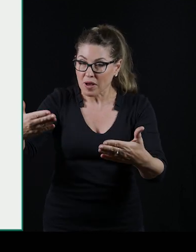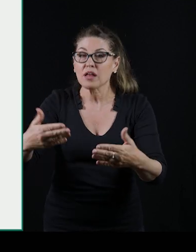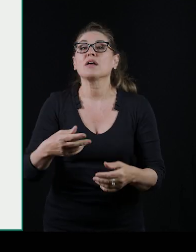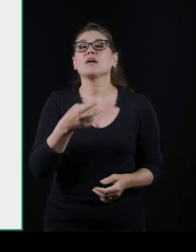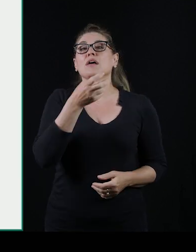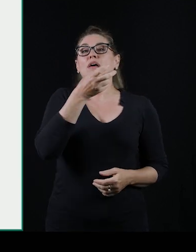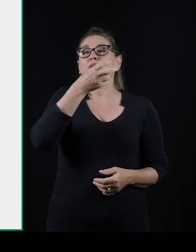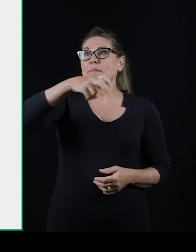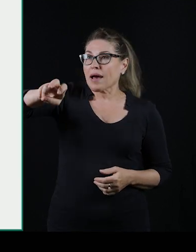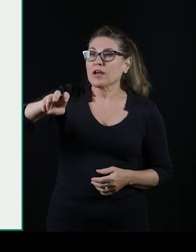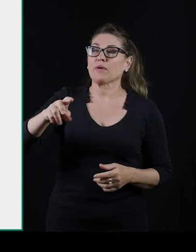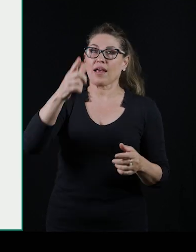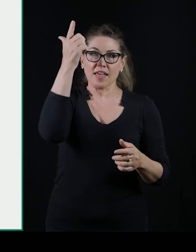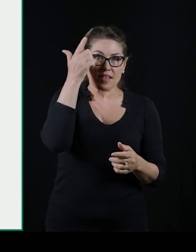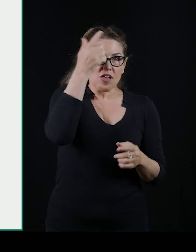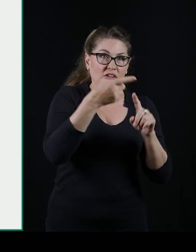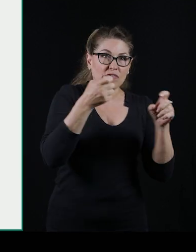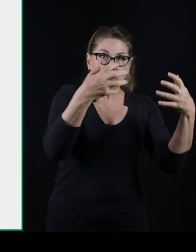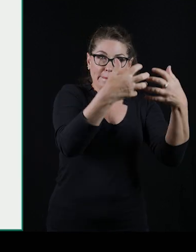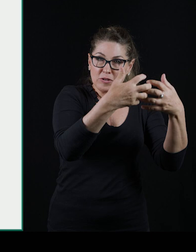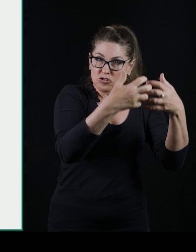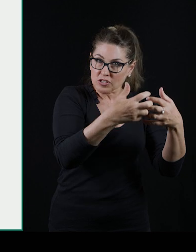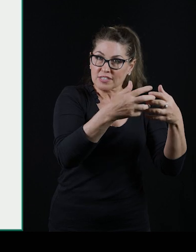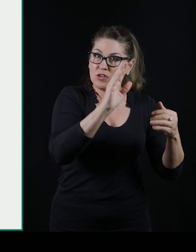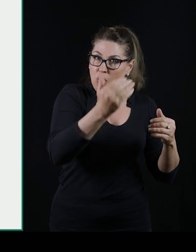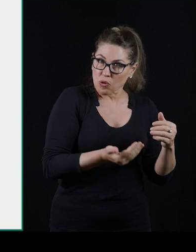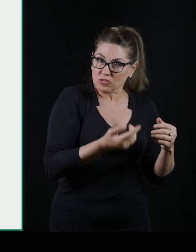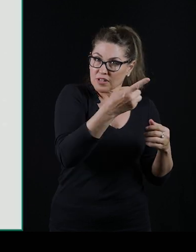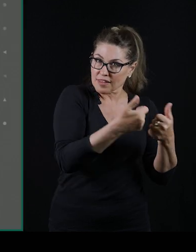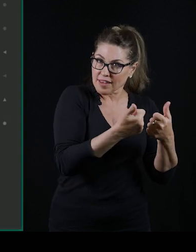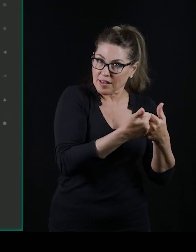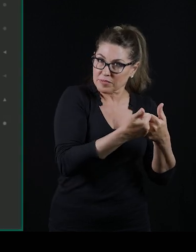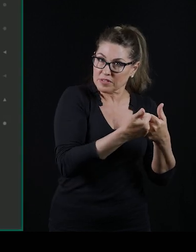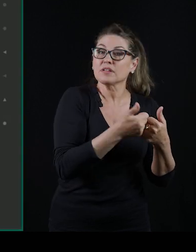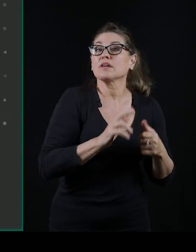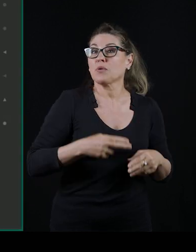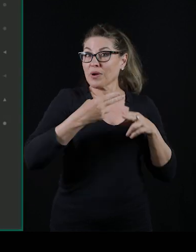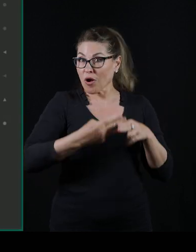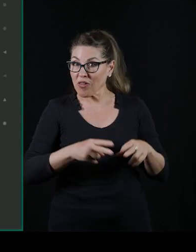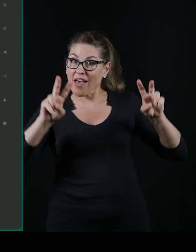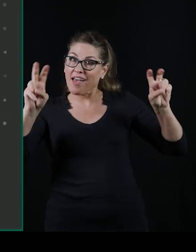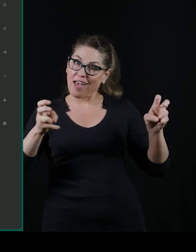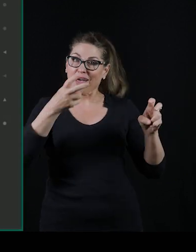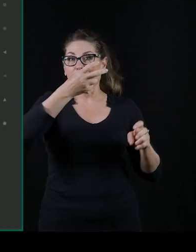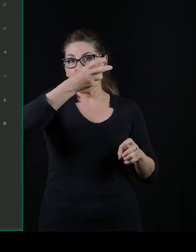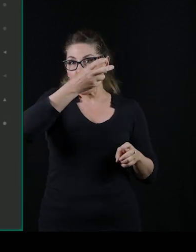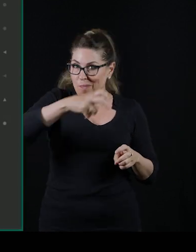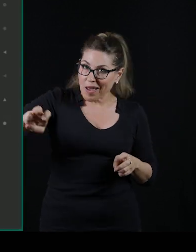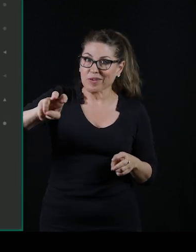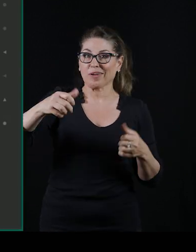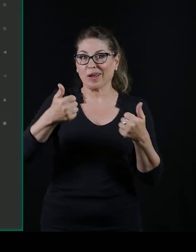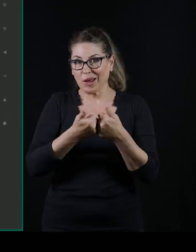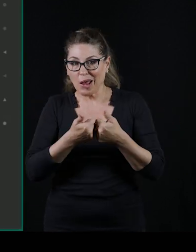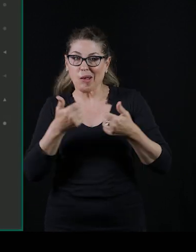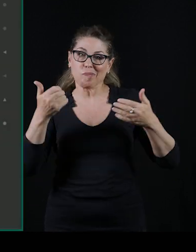to migrate the logic for managing those machines that are hosting the game servers. And we call that migrating game server hosting.